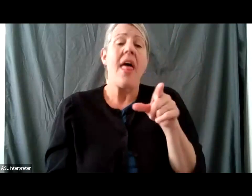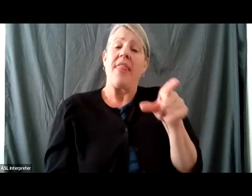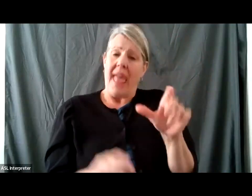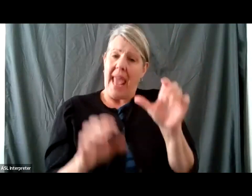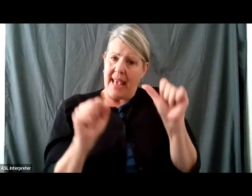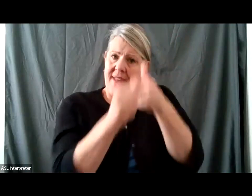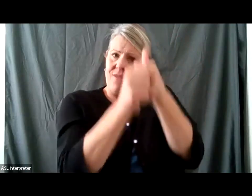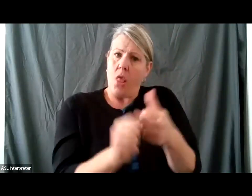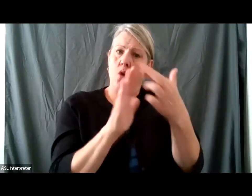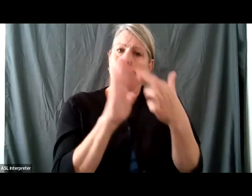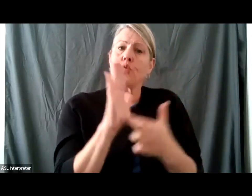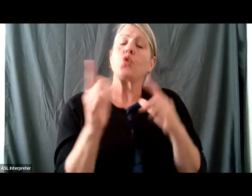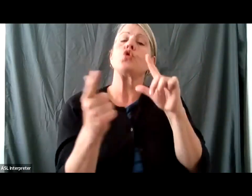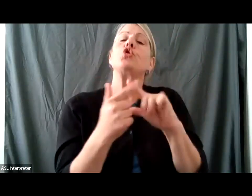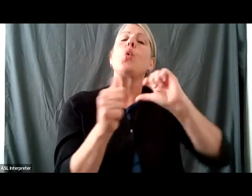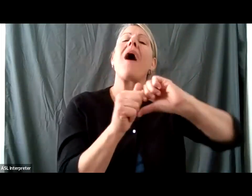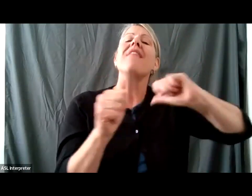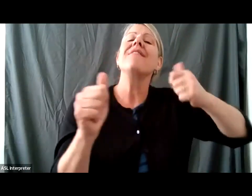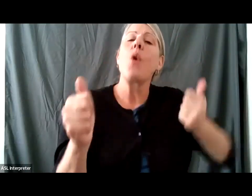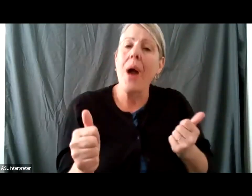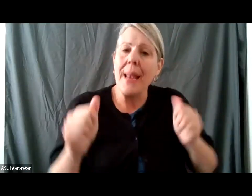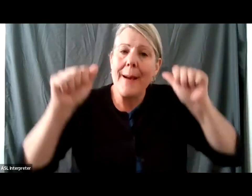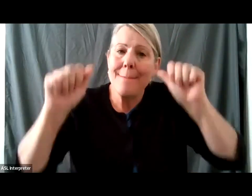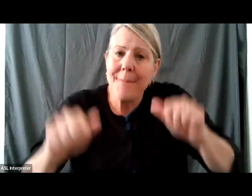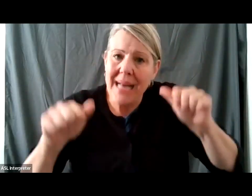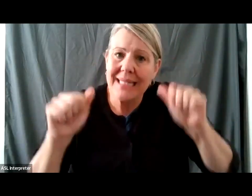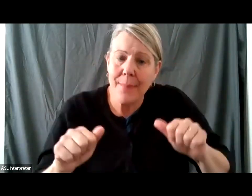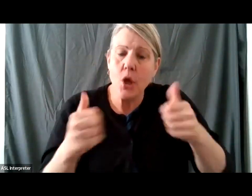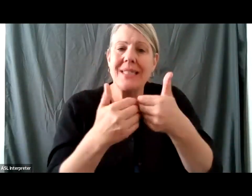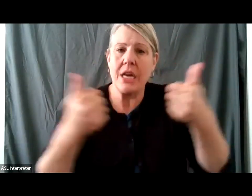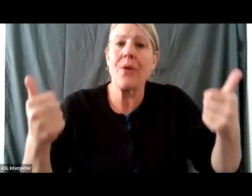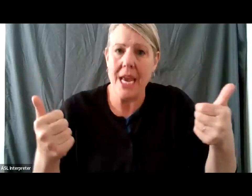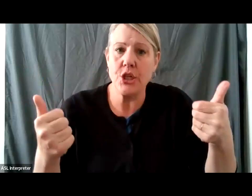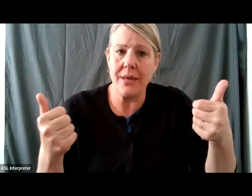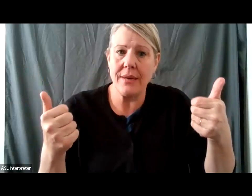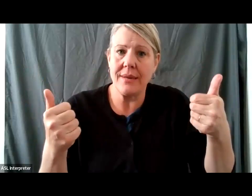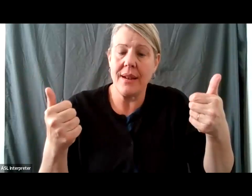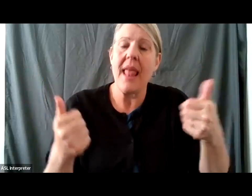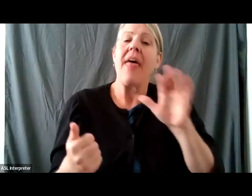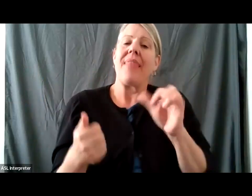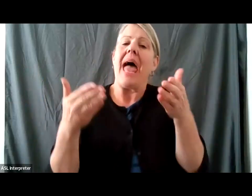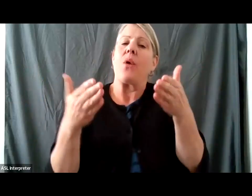So this covers actual segregation but also serious risk of unnecessary segregation of